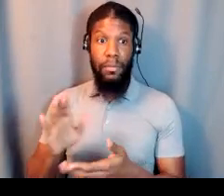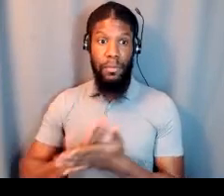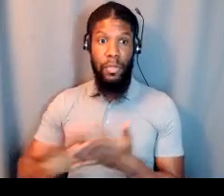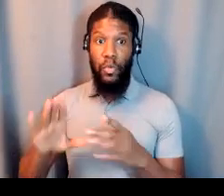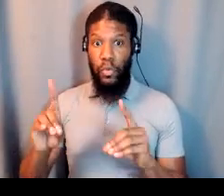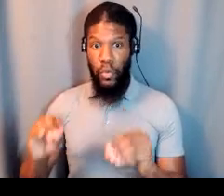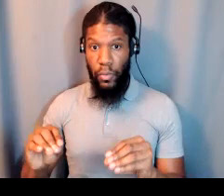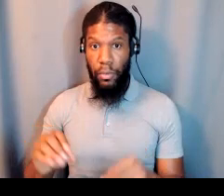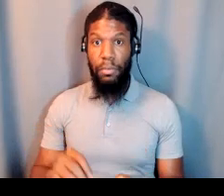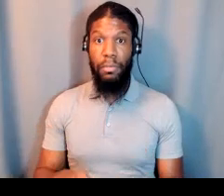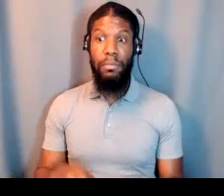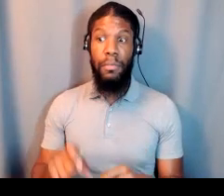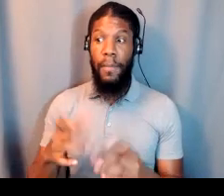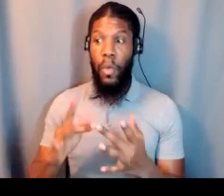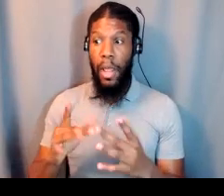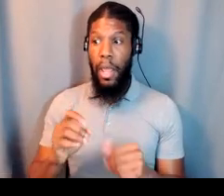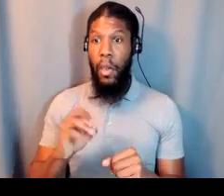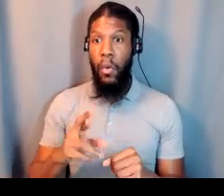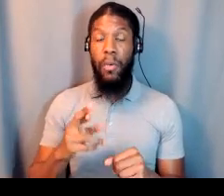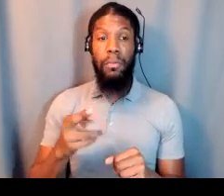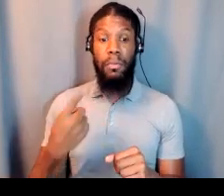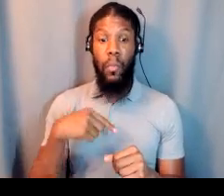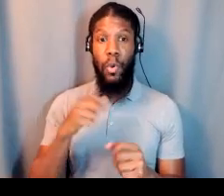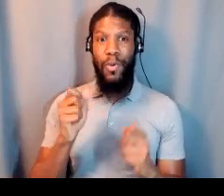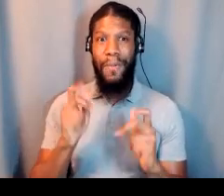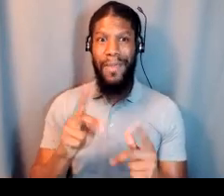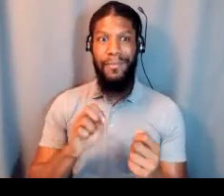how can we do things like events? Can we do contests? Can we do